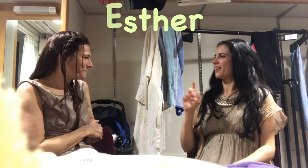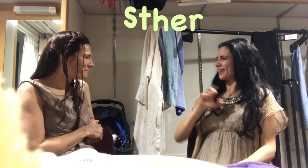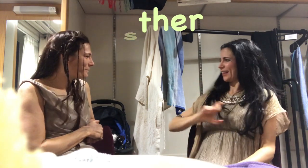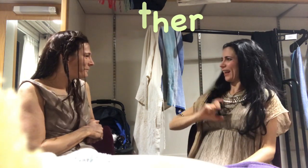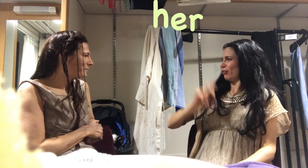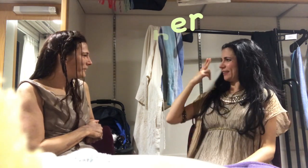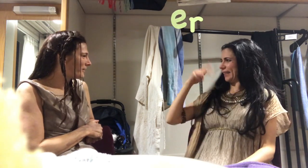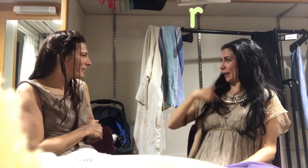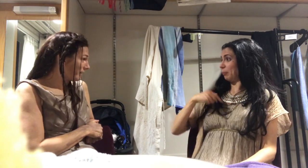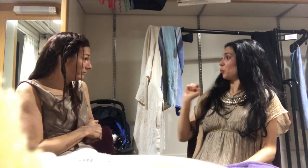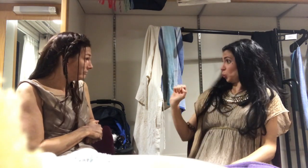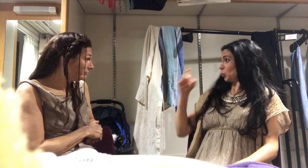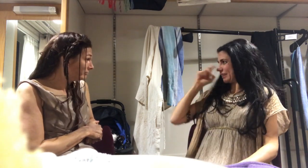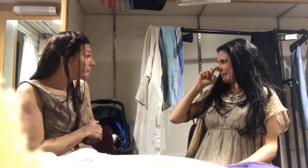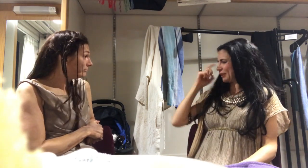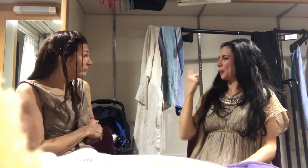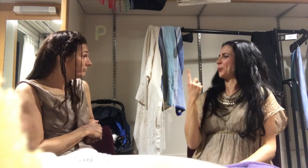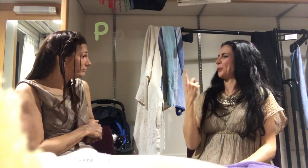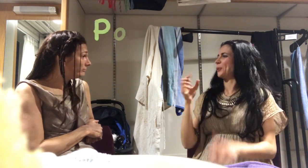My character's name is, your 'sister'...